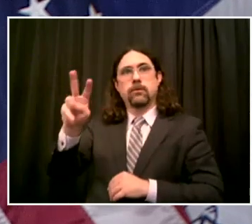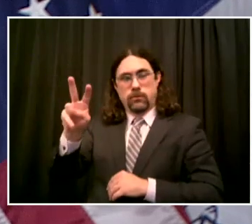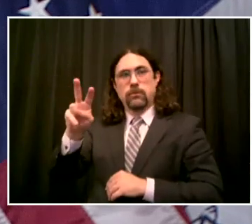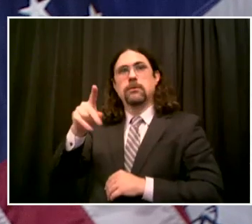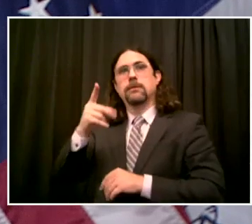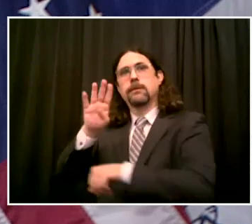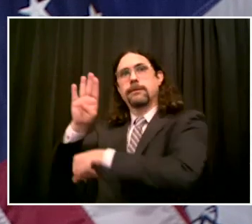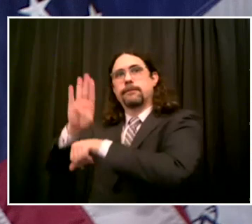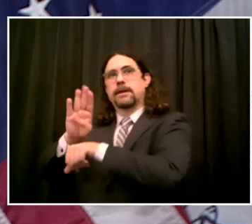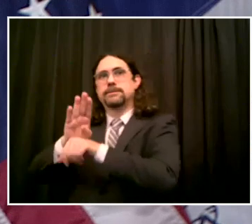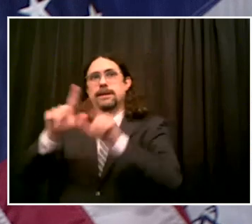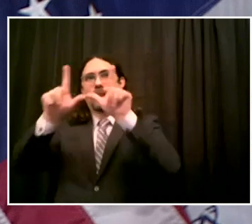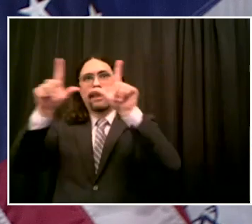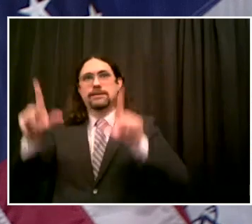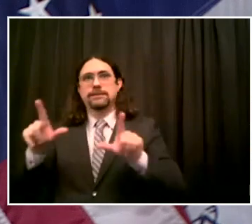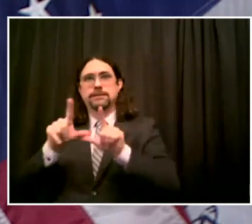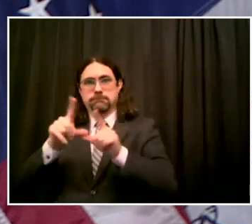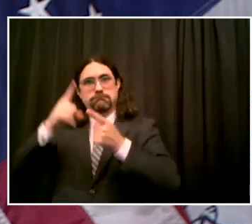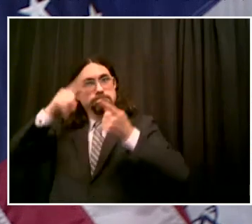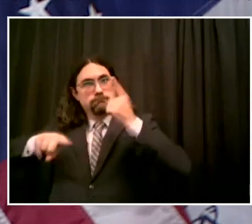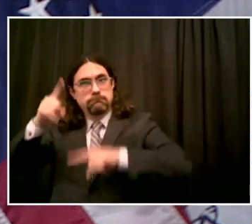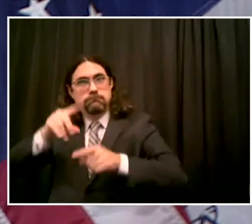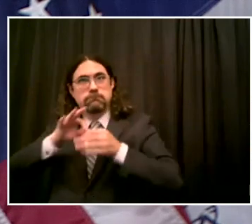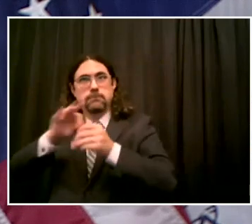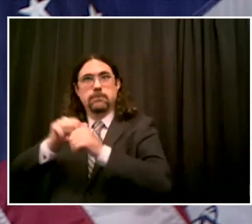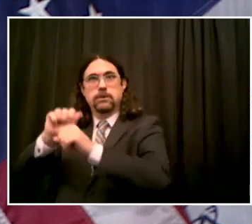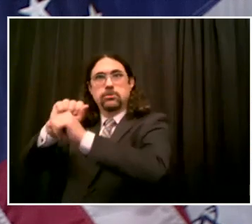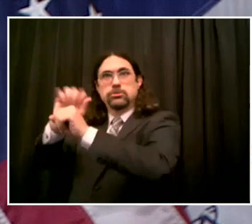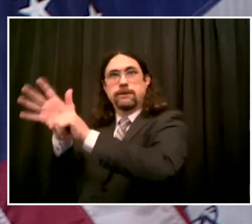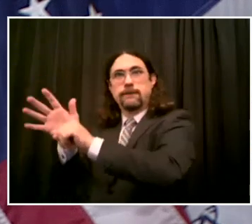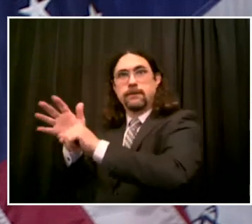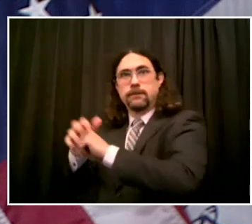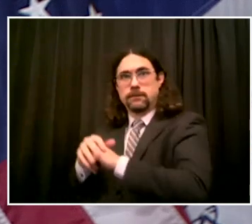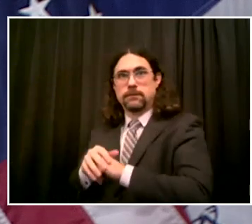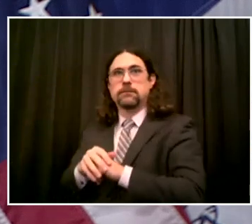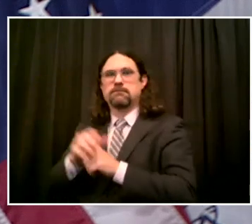PROIBHITS THE COMMERCIAL LEASES ORENAL AGREEMENTS